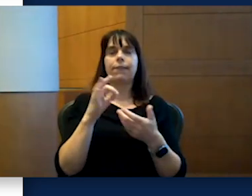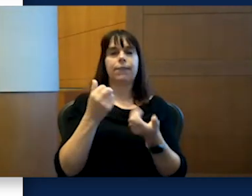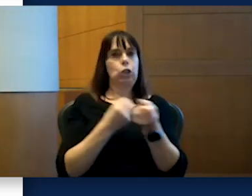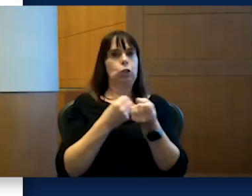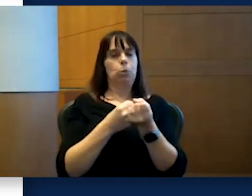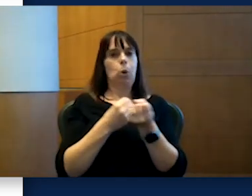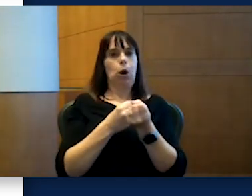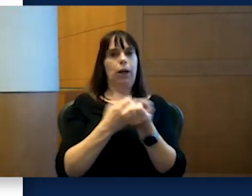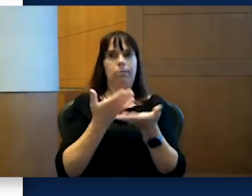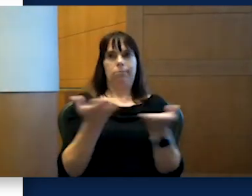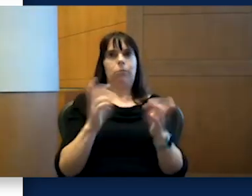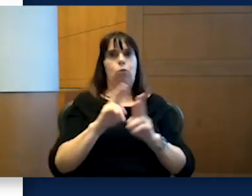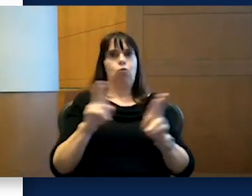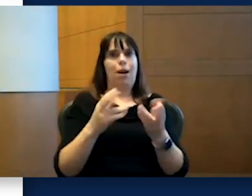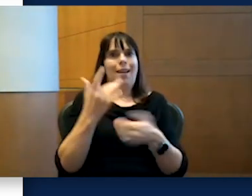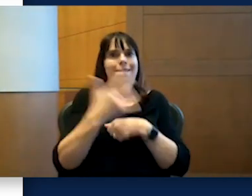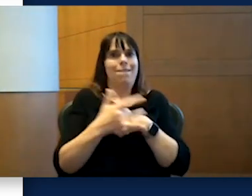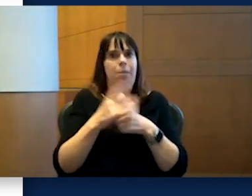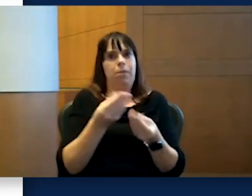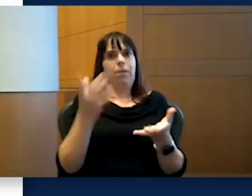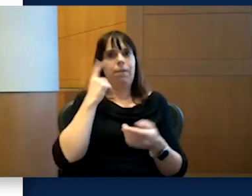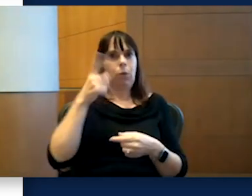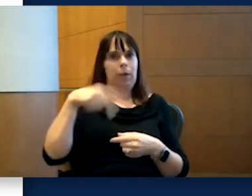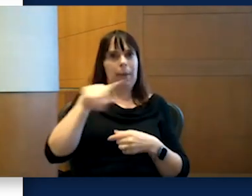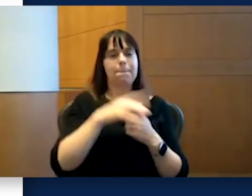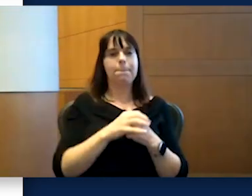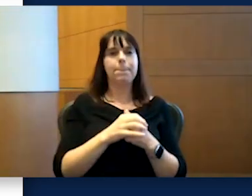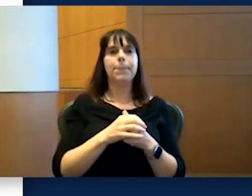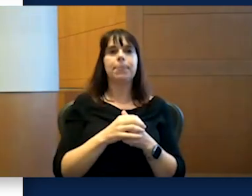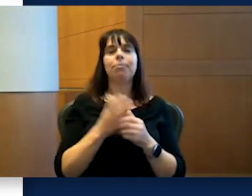So, once again, check about the disability tab prior to the appointment, secure the items. If you can, talk with the patient. Sometimes there are things you can do and things you can't, but problem solving with them beforehand is recommended.